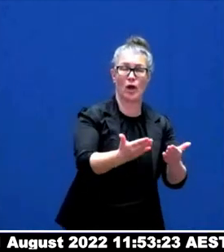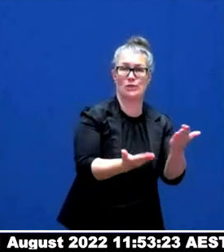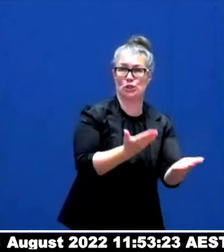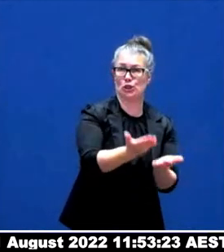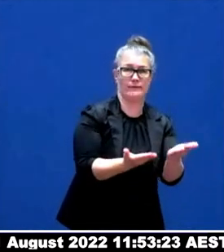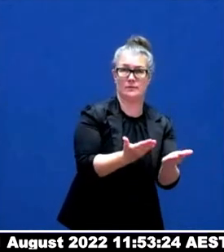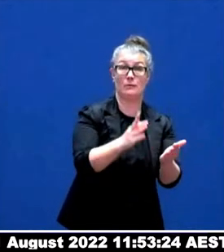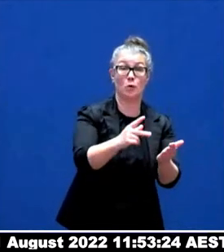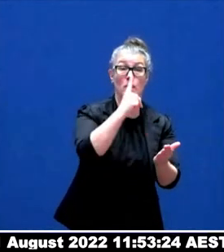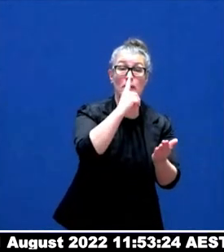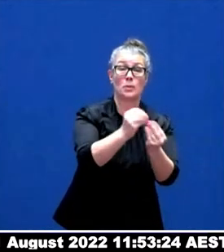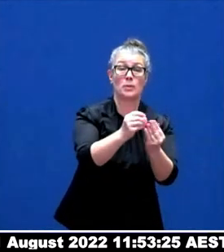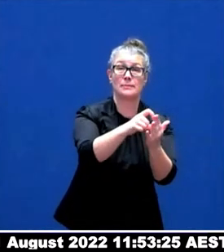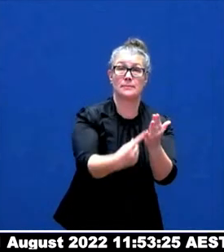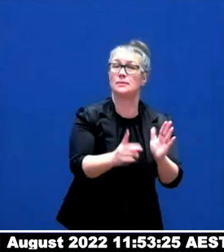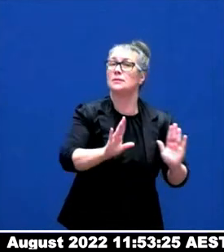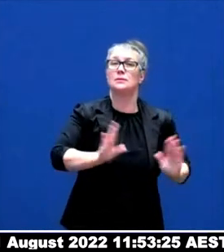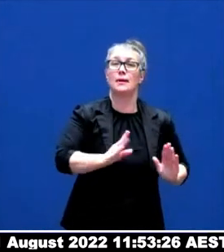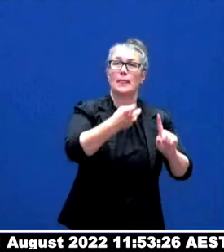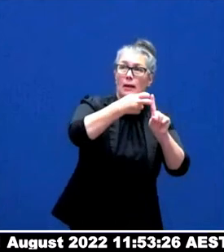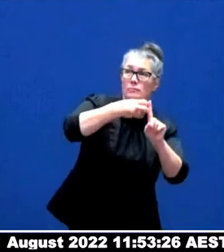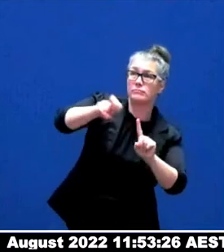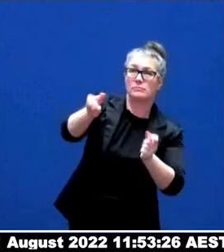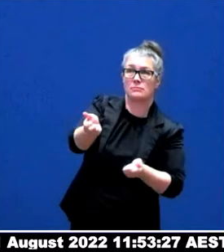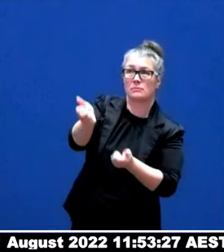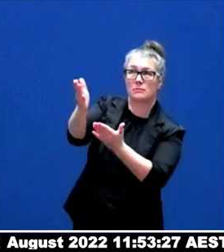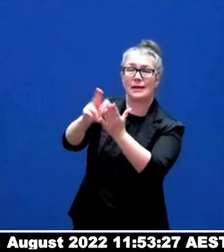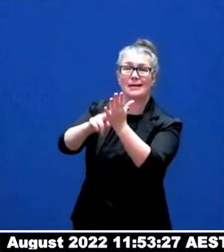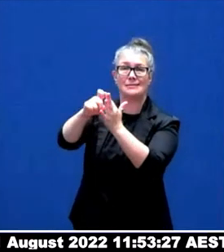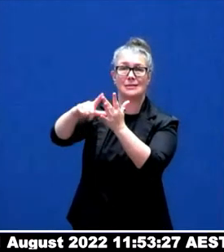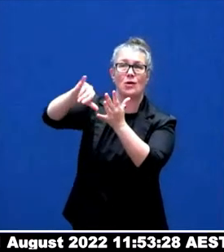disability. That transitioned to the National Disability Insurance Scheme, but we